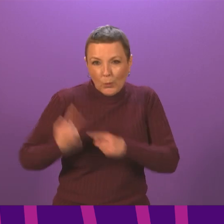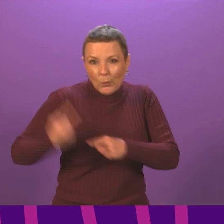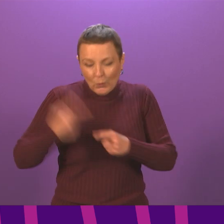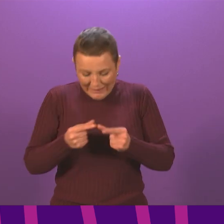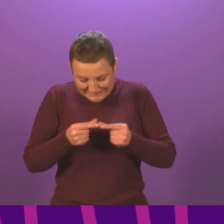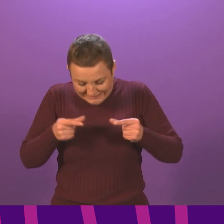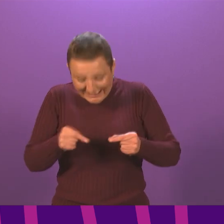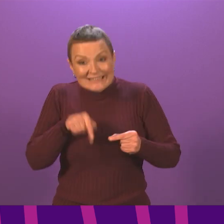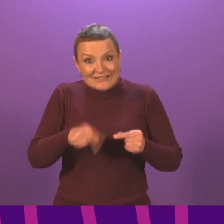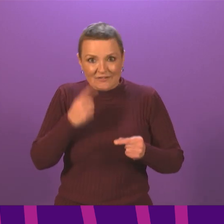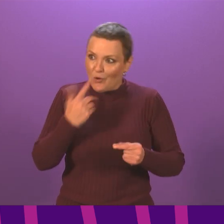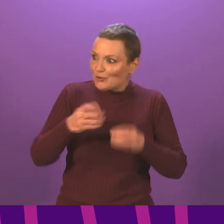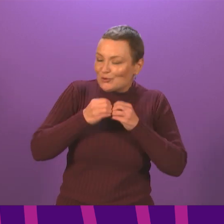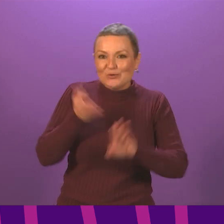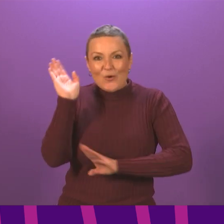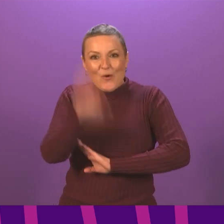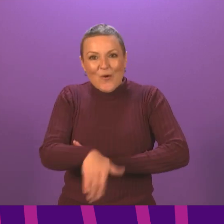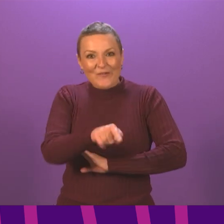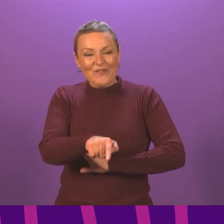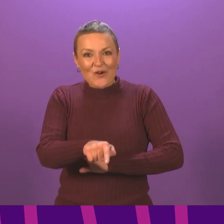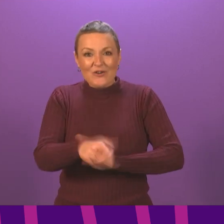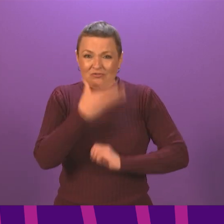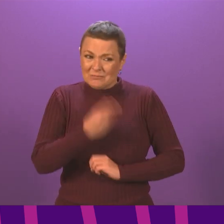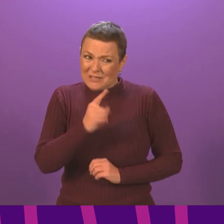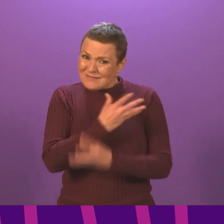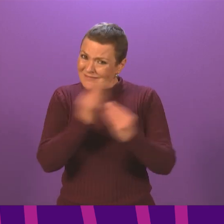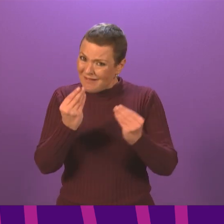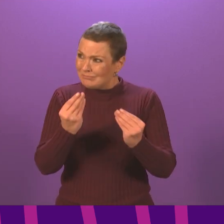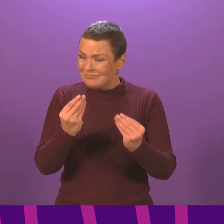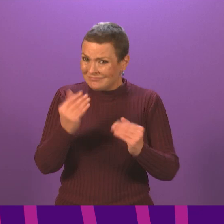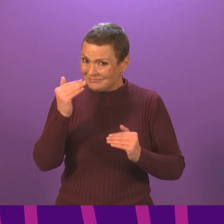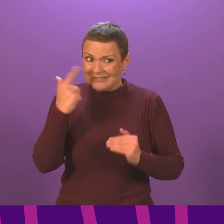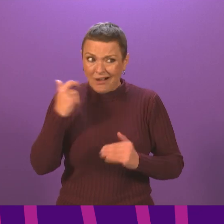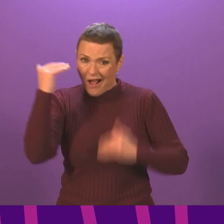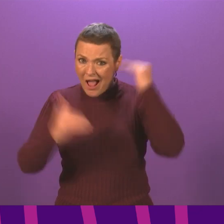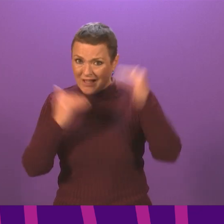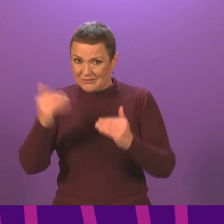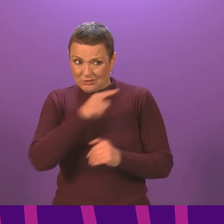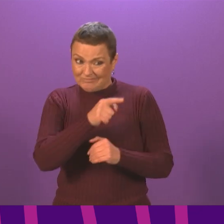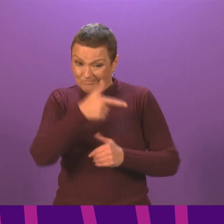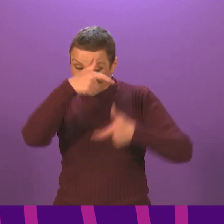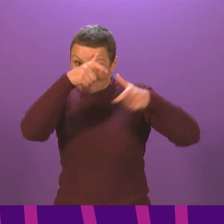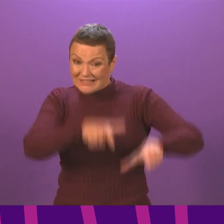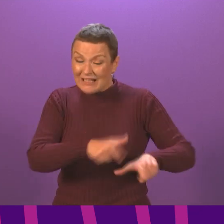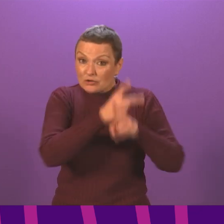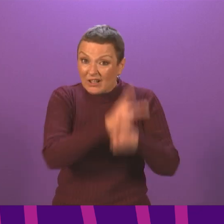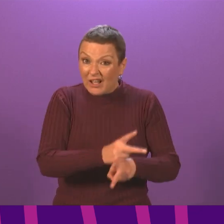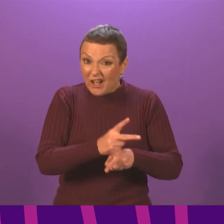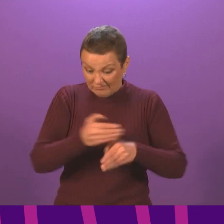home for Christmas. However, other young adults, many of whom have disabilities, live in other forms of residential care during term time, and they have been told that, if they want